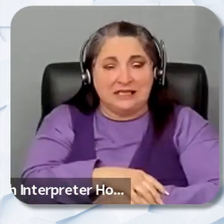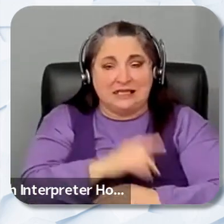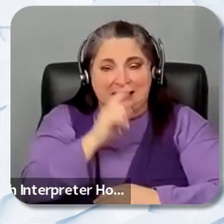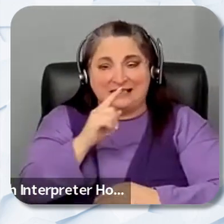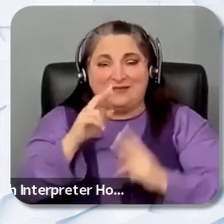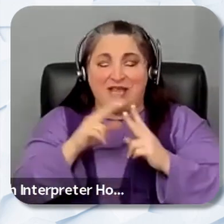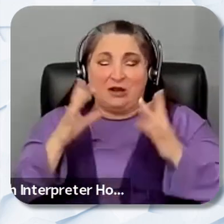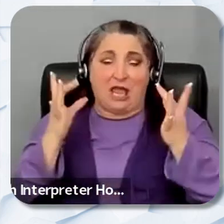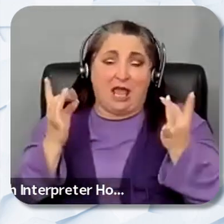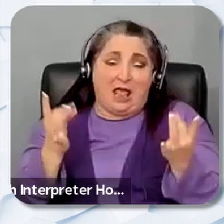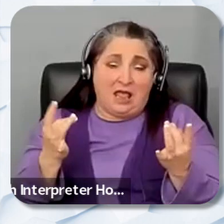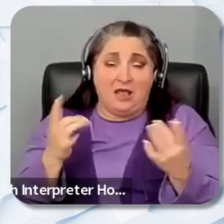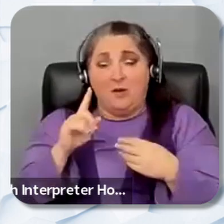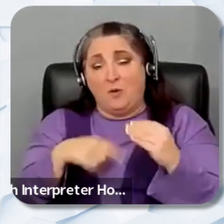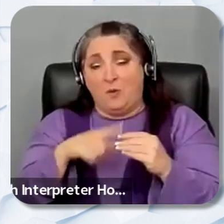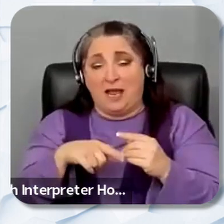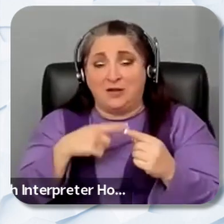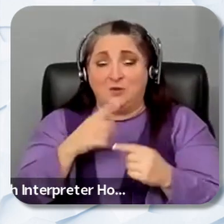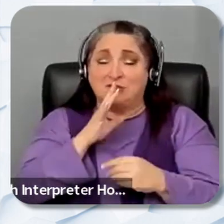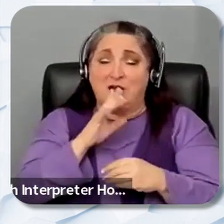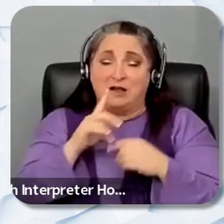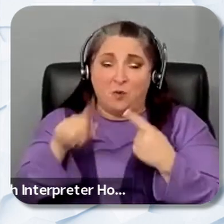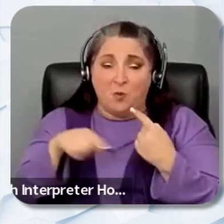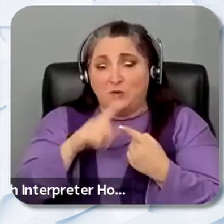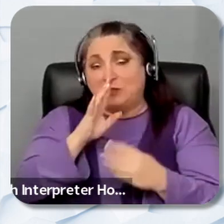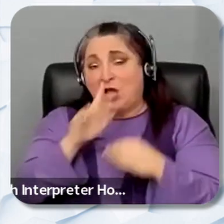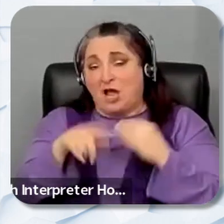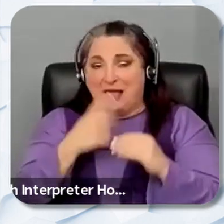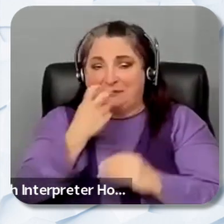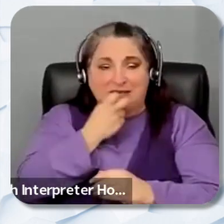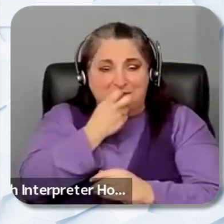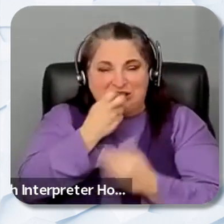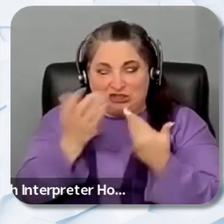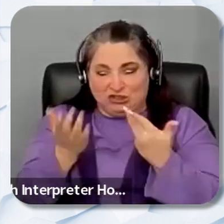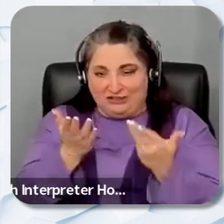tricky whenever we talk about speech services. So that's why I punted it over to you, because